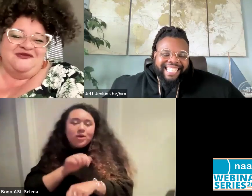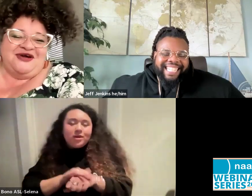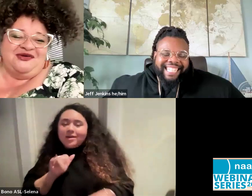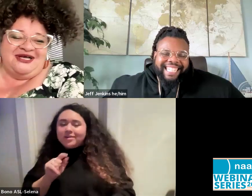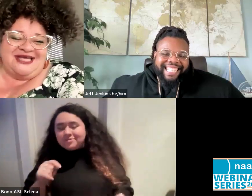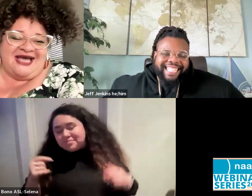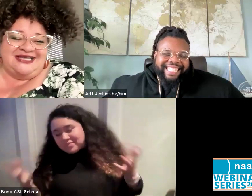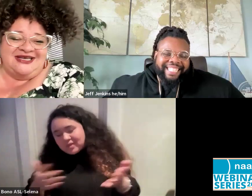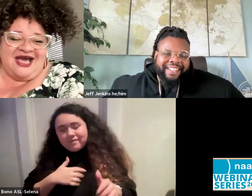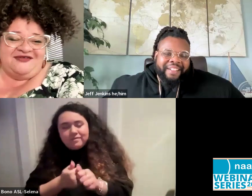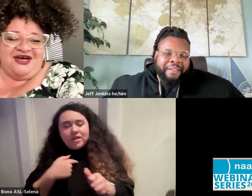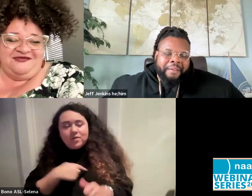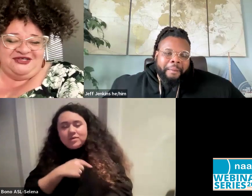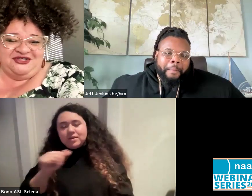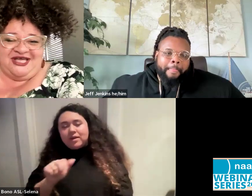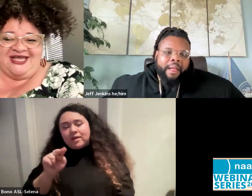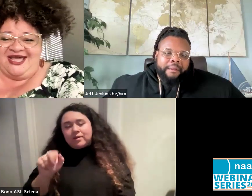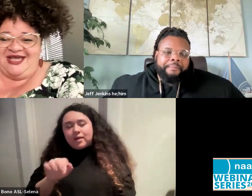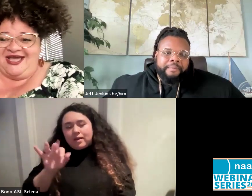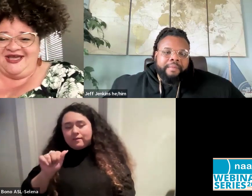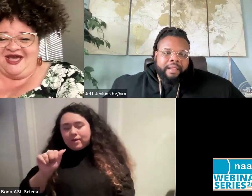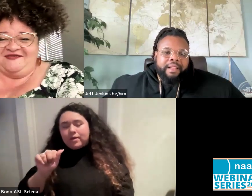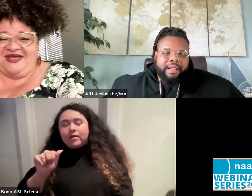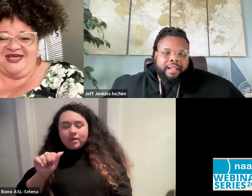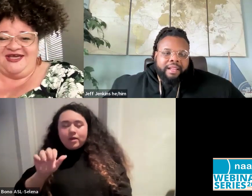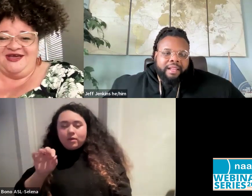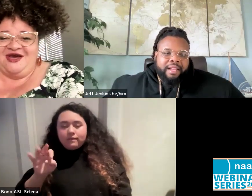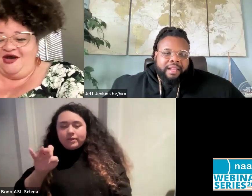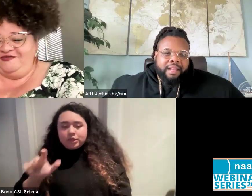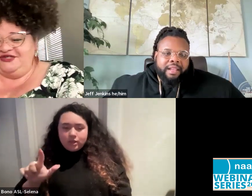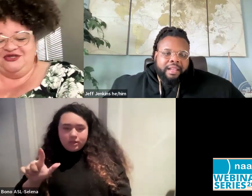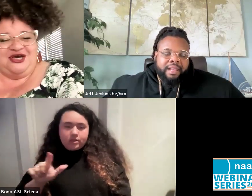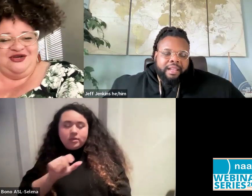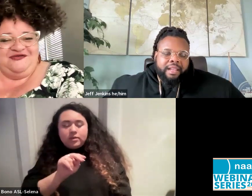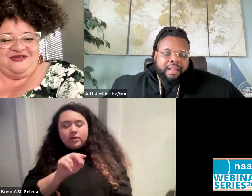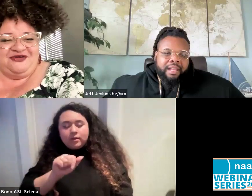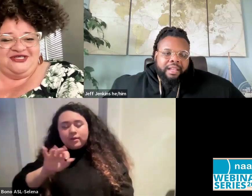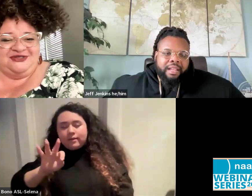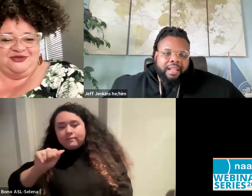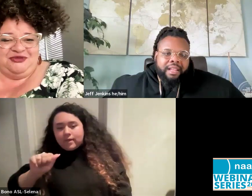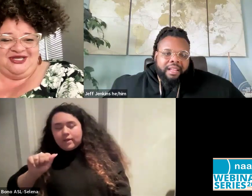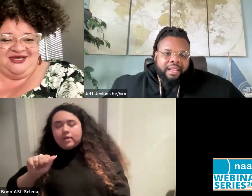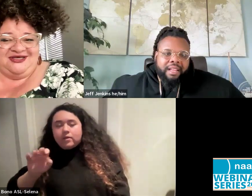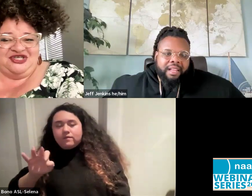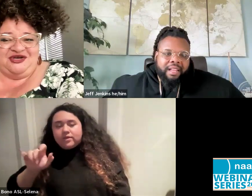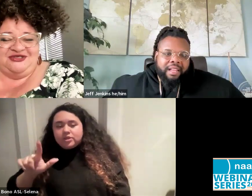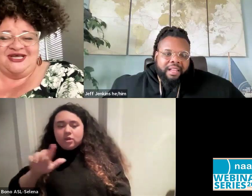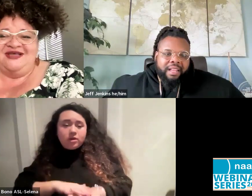So follow us @NAAFAOfficial, NAAFAOfficial on your favorite social media channels.